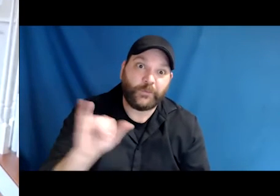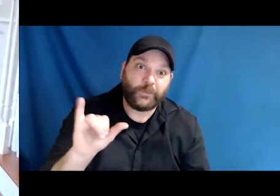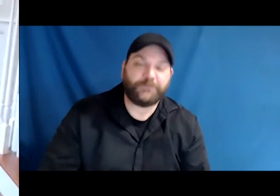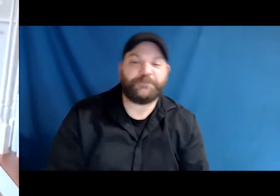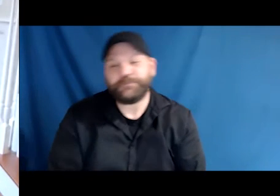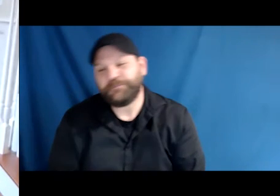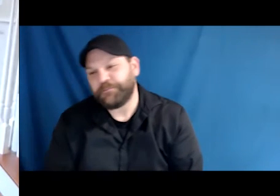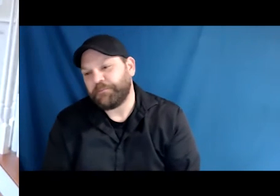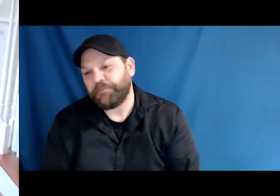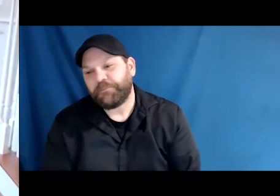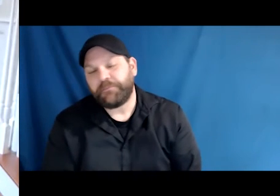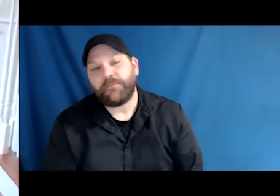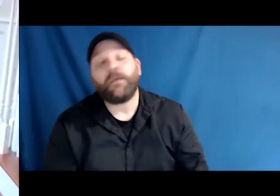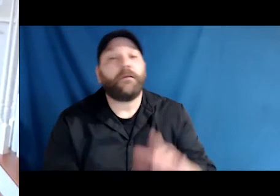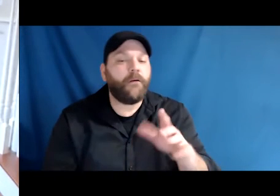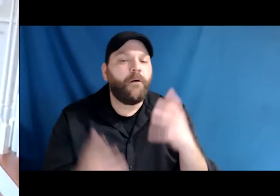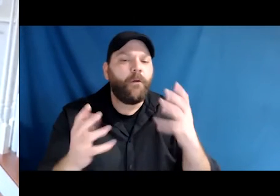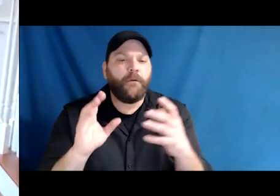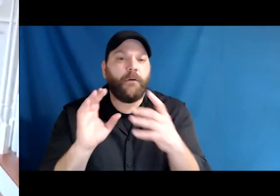I also want to take a moment now to thank everyone